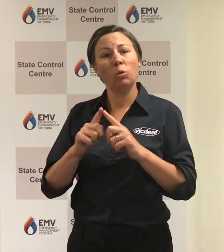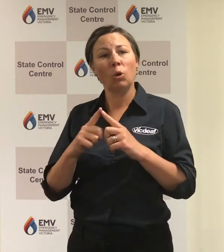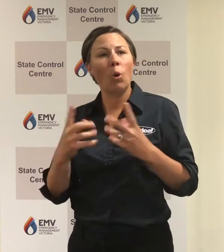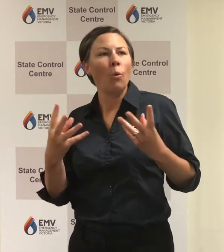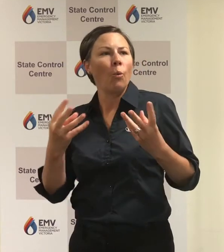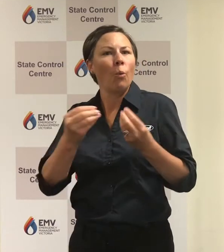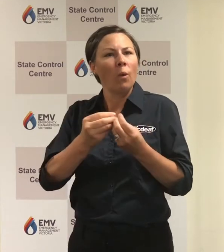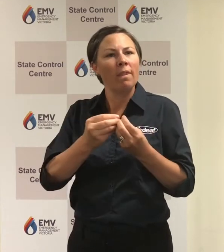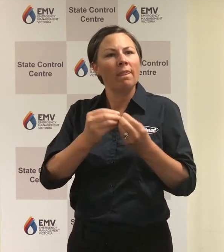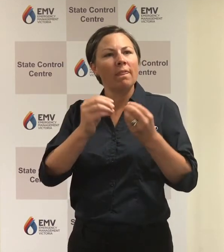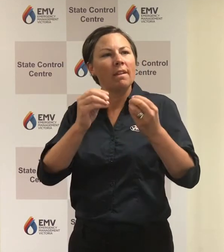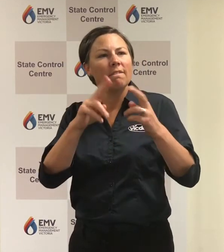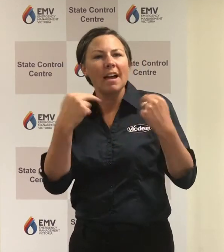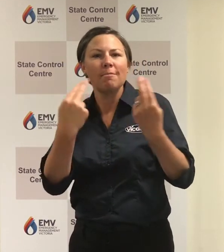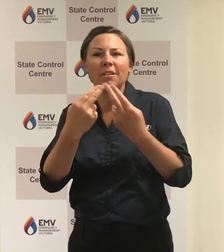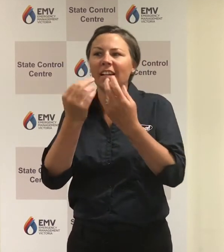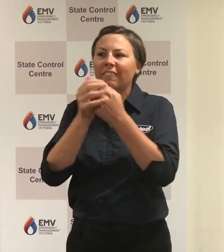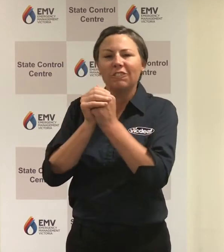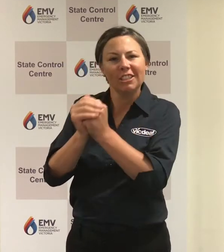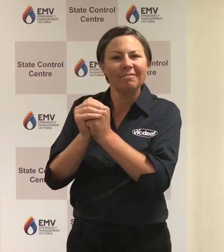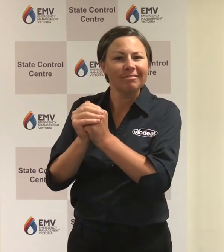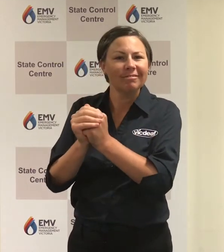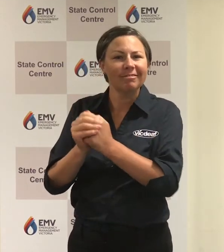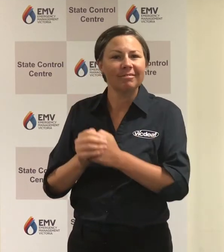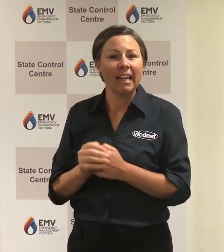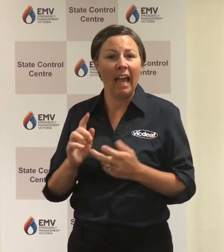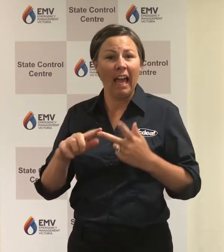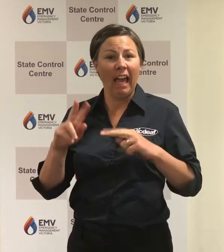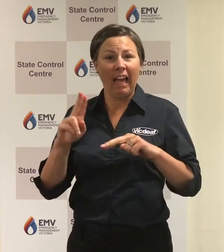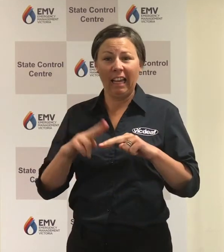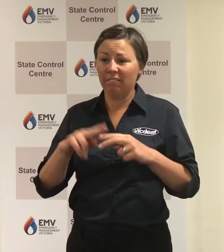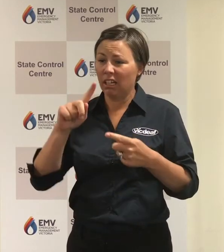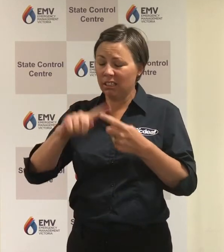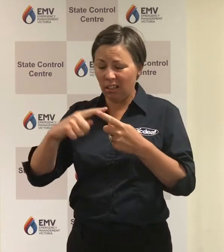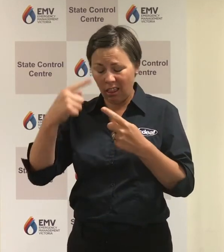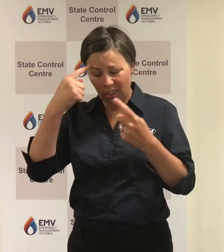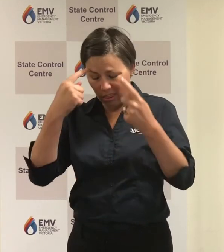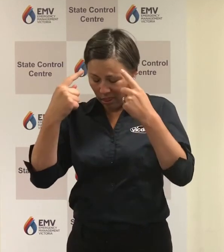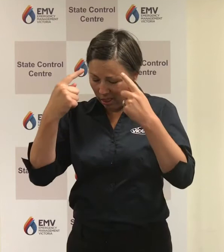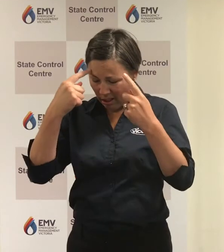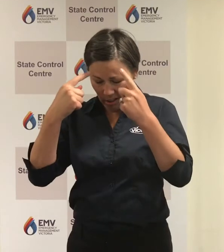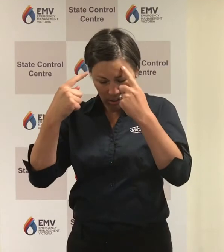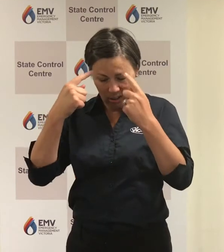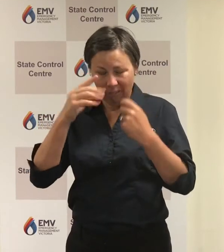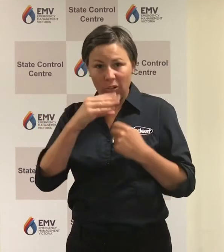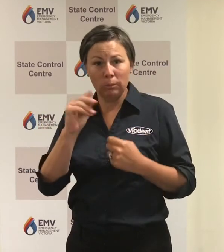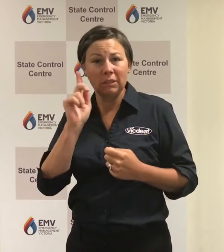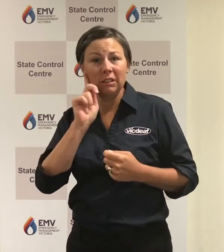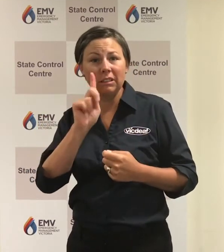If you find that these experiences don’t fade and you want more information or understanding